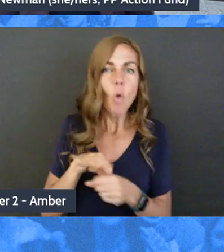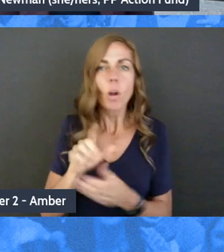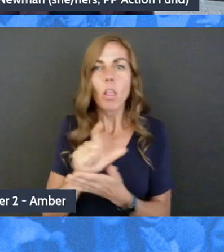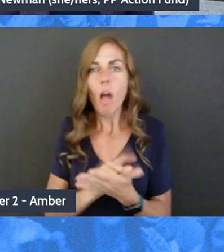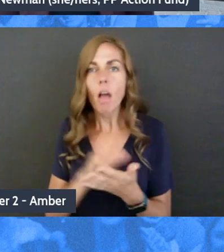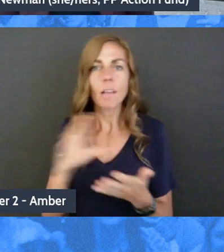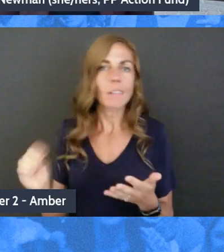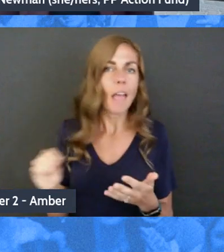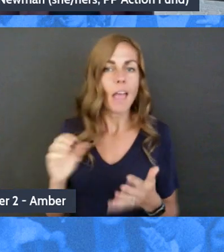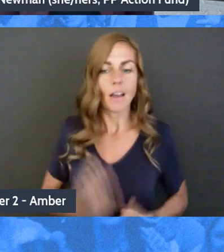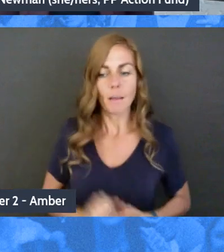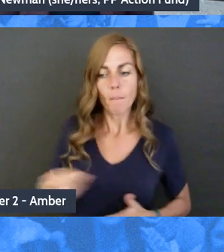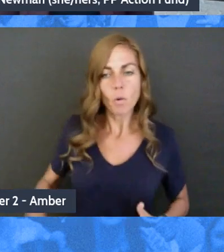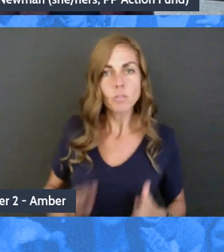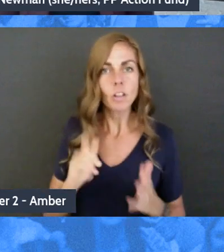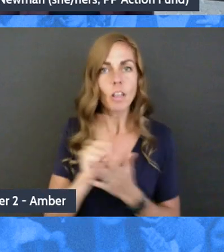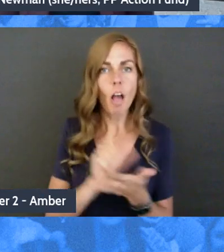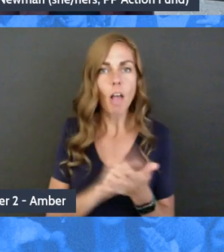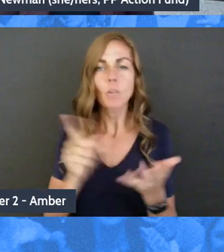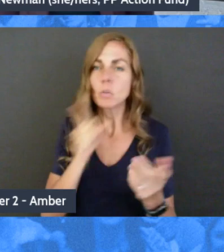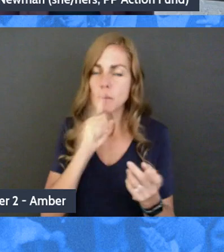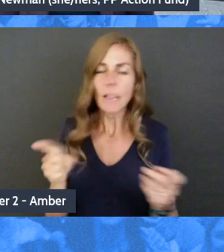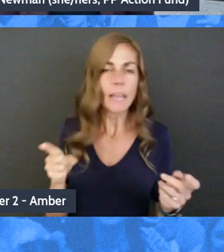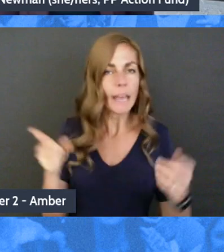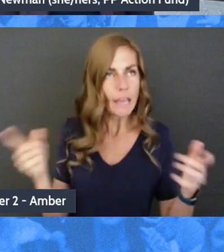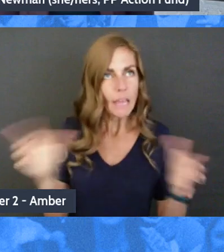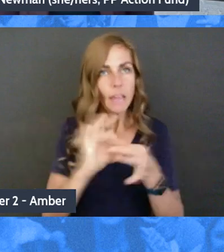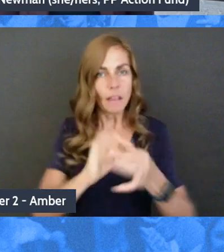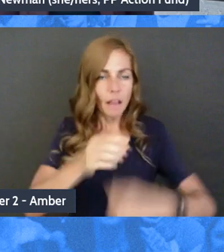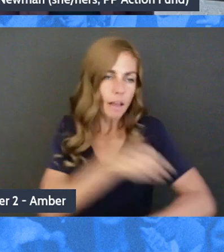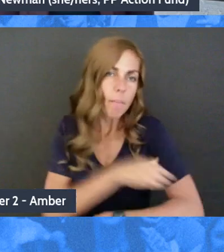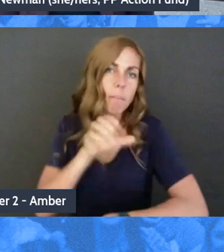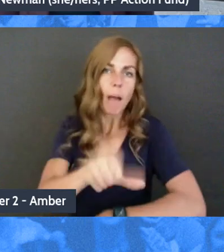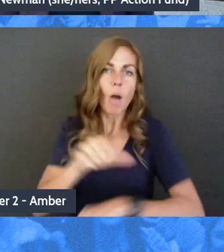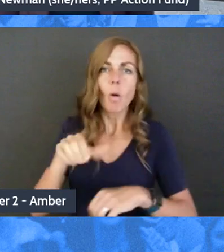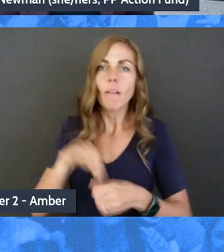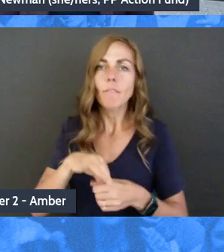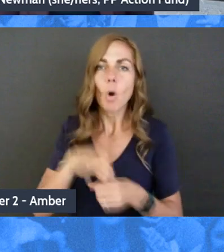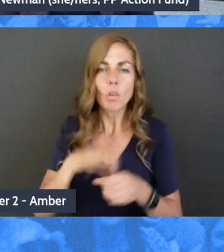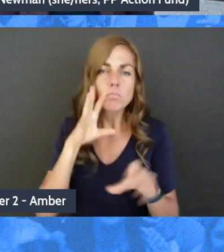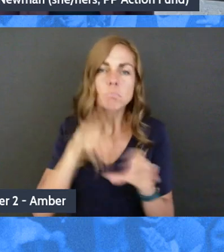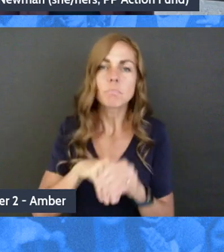at the national level and educating empowering voters to be a part of this conversation.